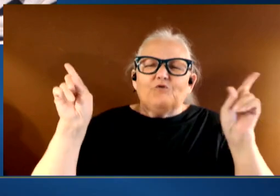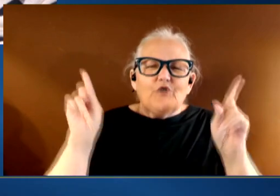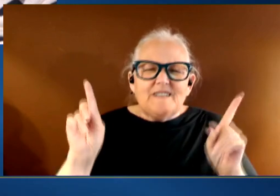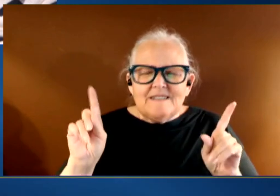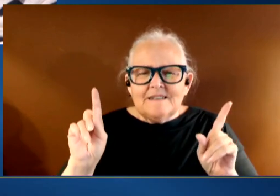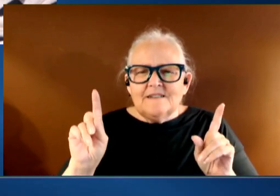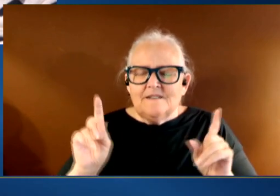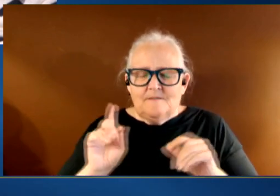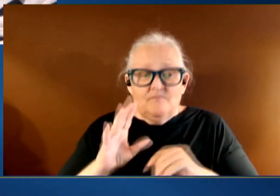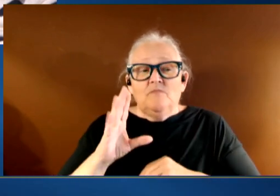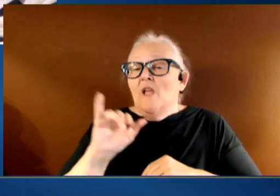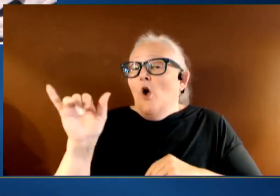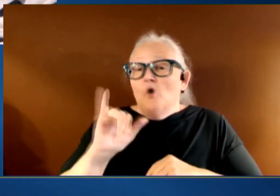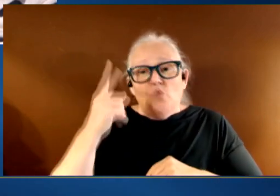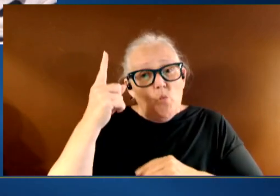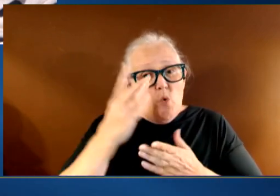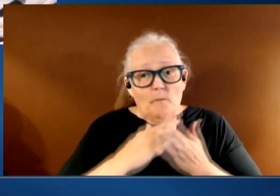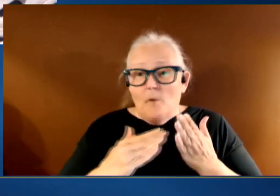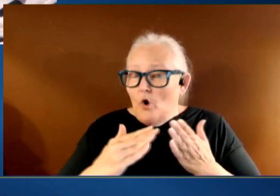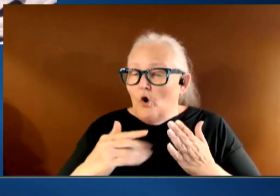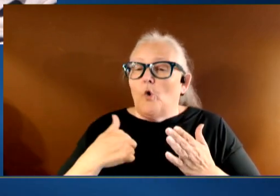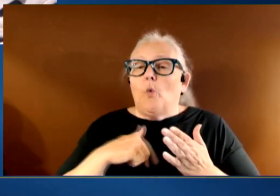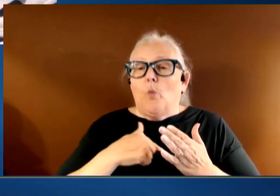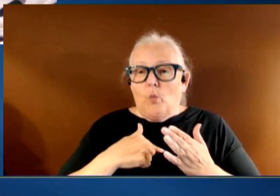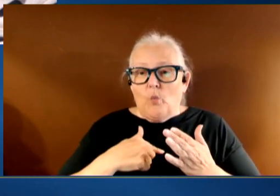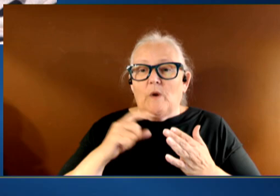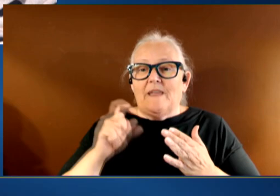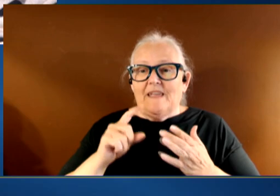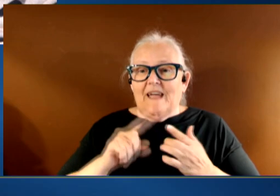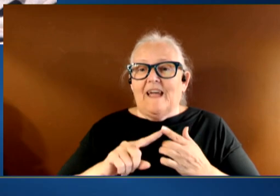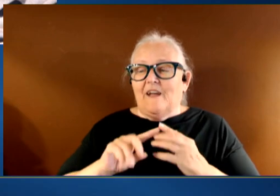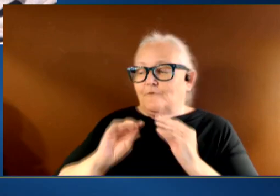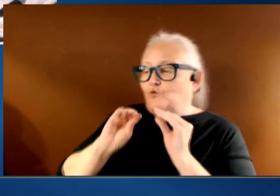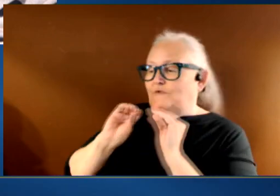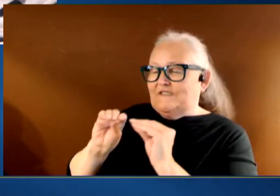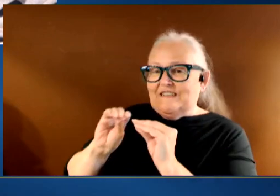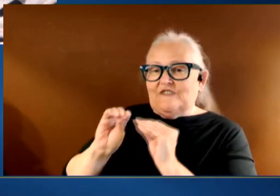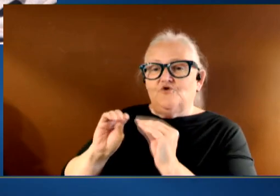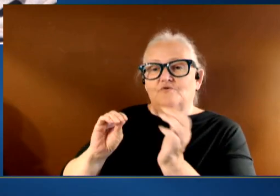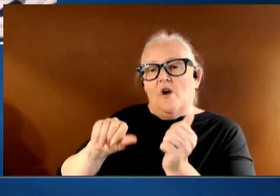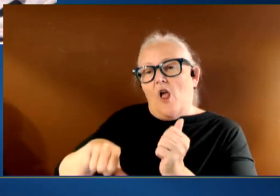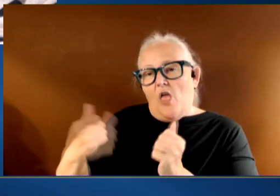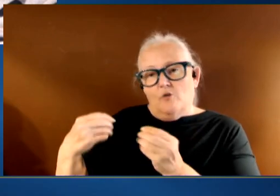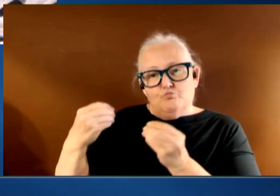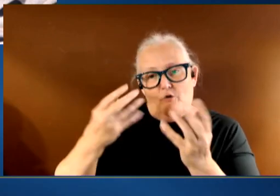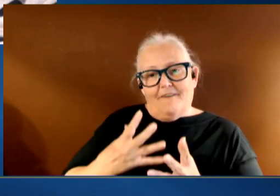piece of this where we need to educate other providers as well and do our job. You know,